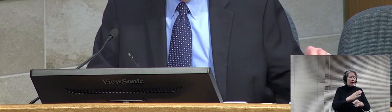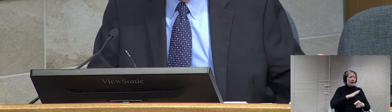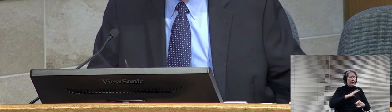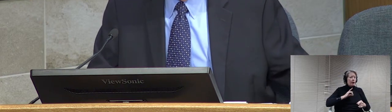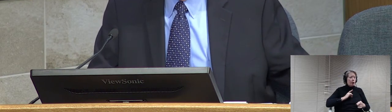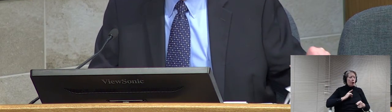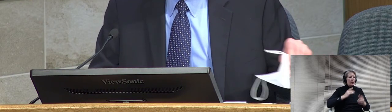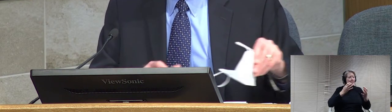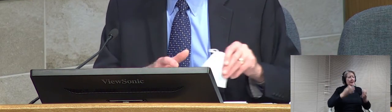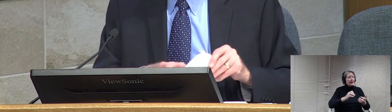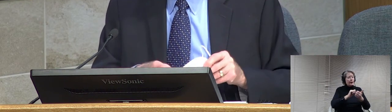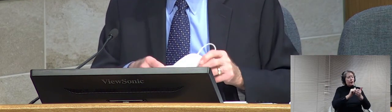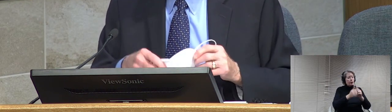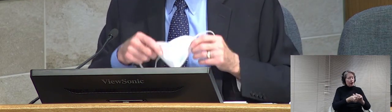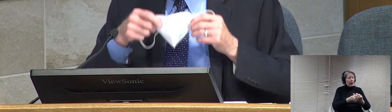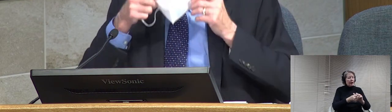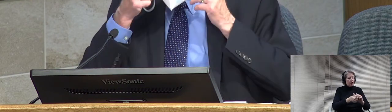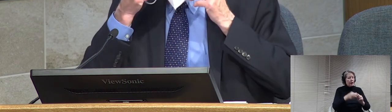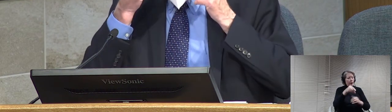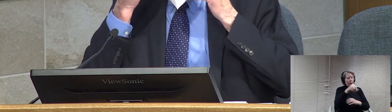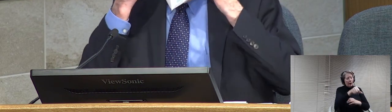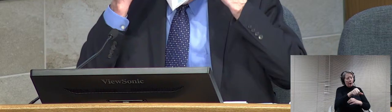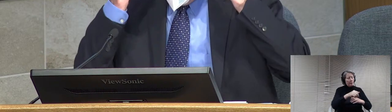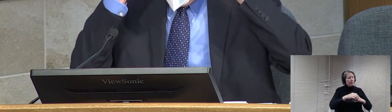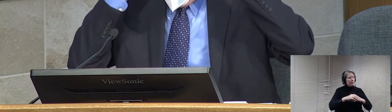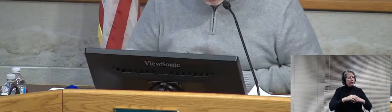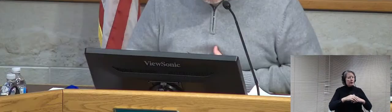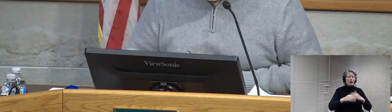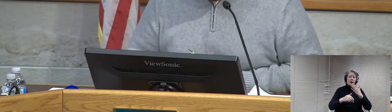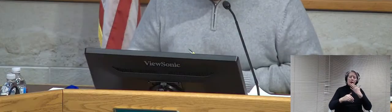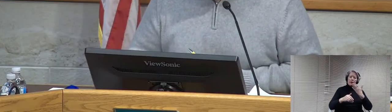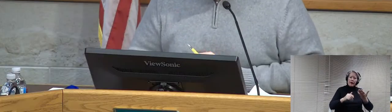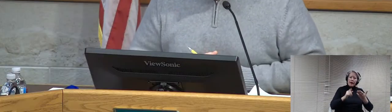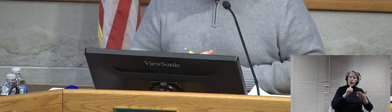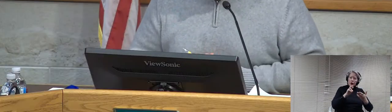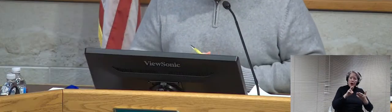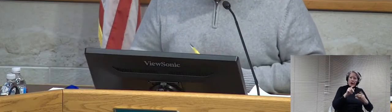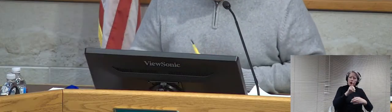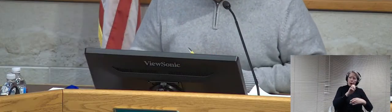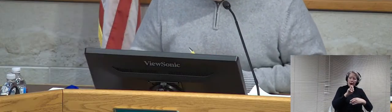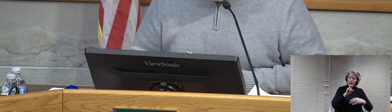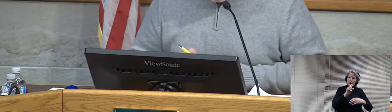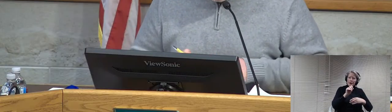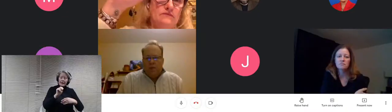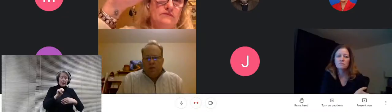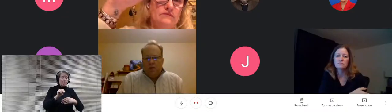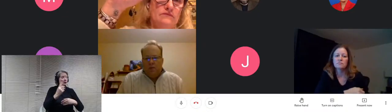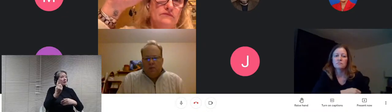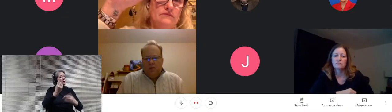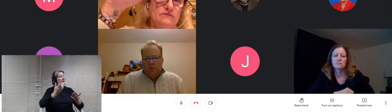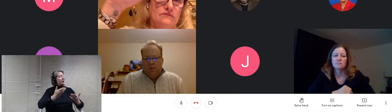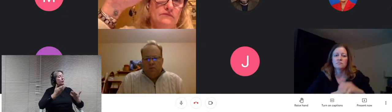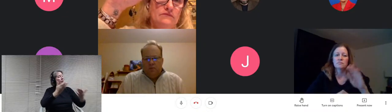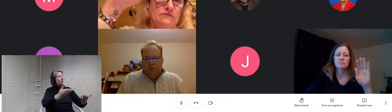OK, thank you Doctor Peterson. Can I get a motion to approve the salaries for board members, including